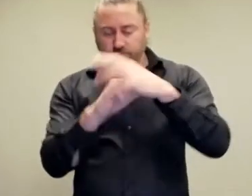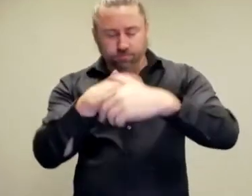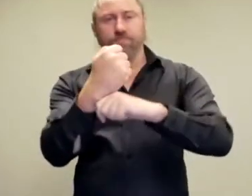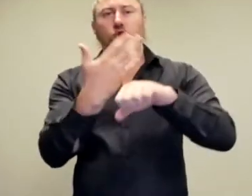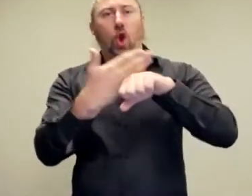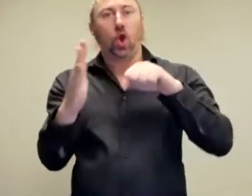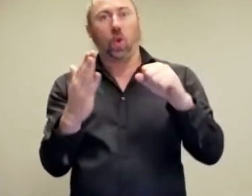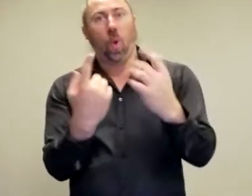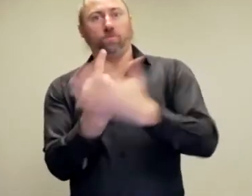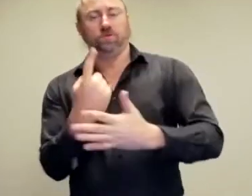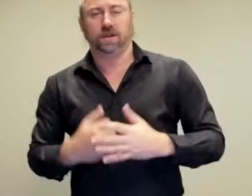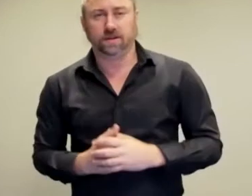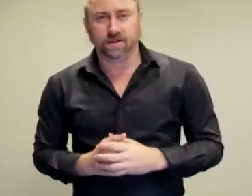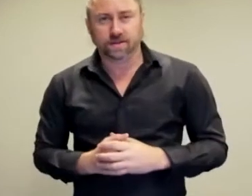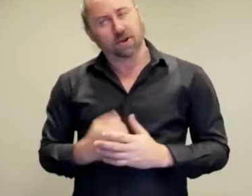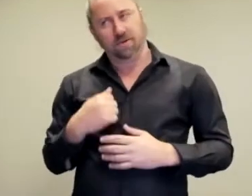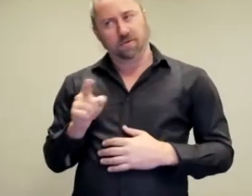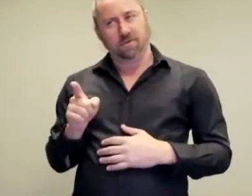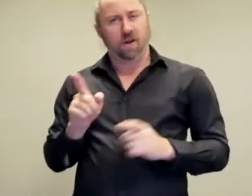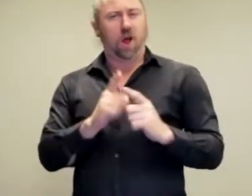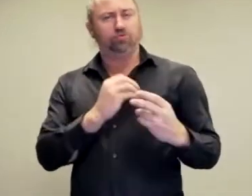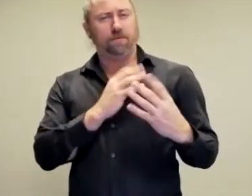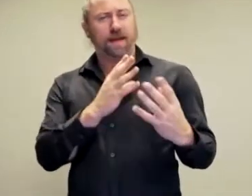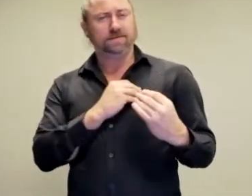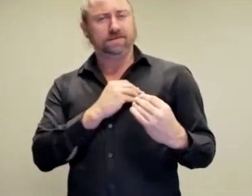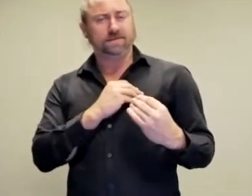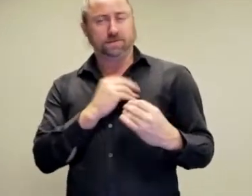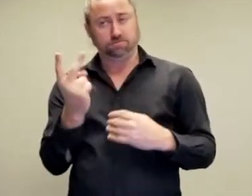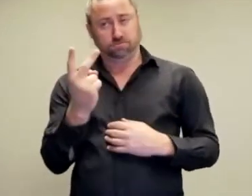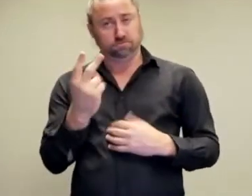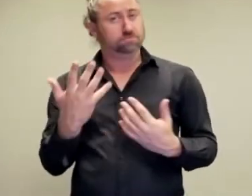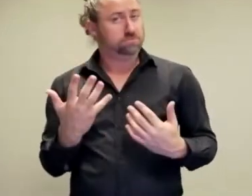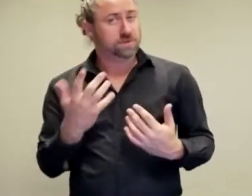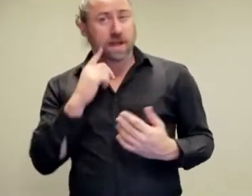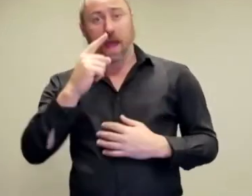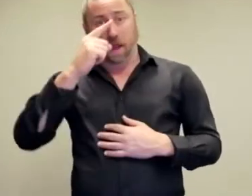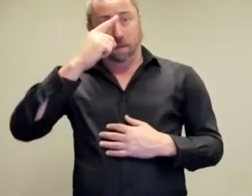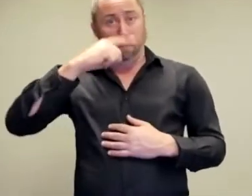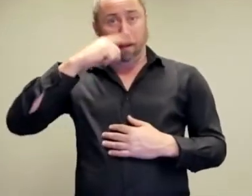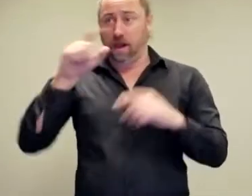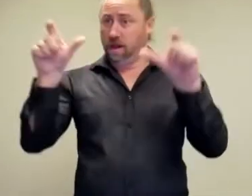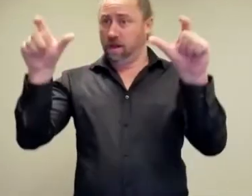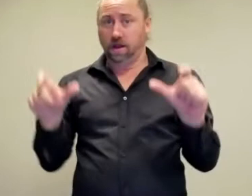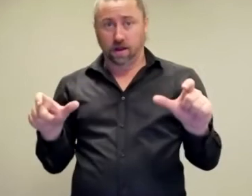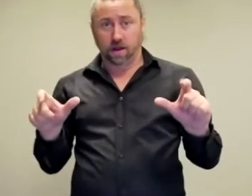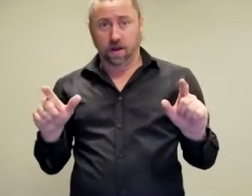Extending this idea to romantic couples, he states “for entities, people previously joined in two pairs